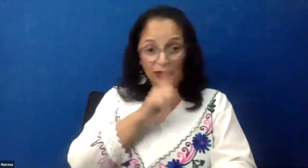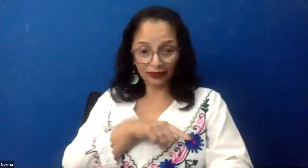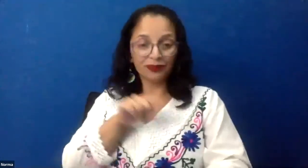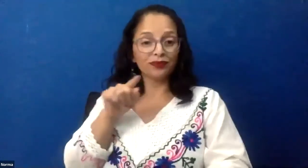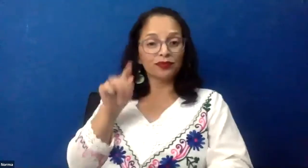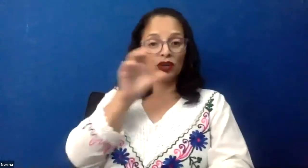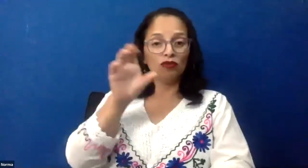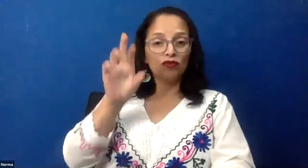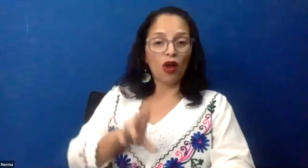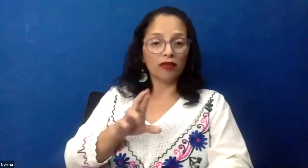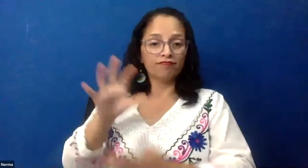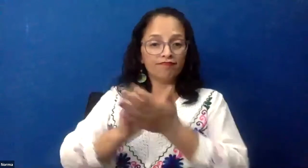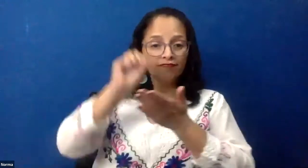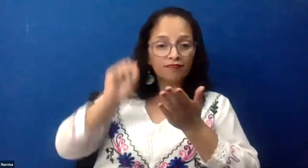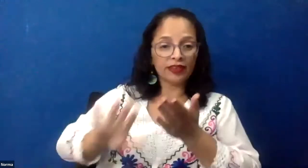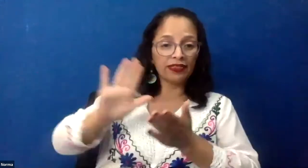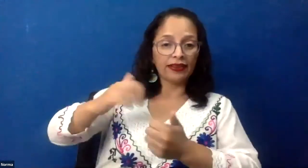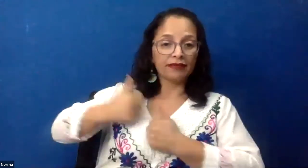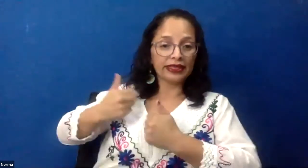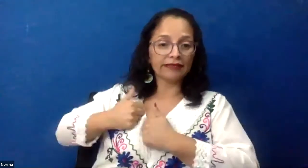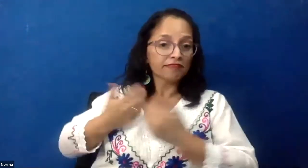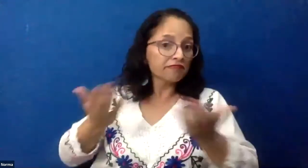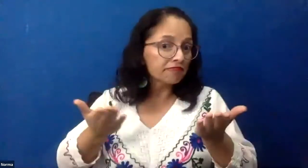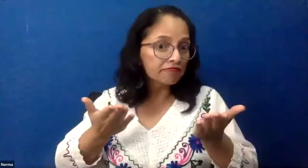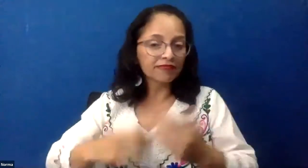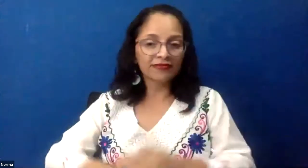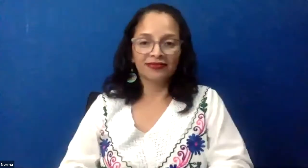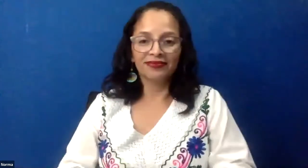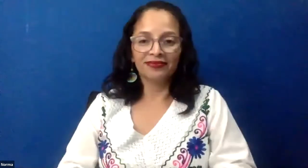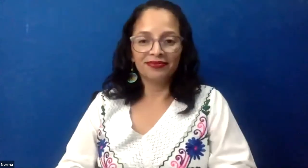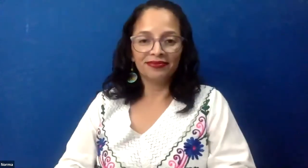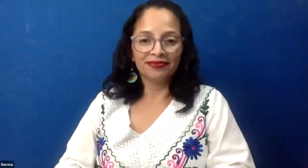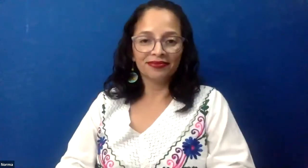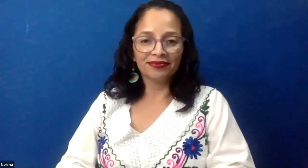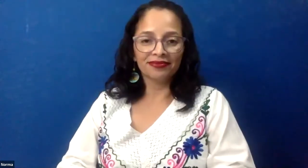True or false? Costa Rica abolished its army.